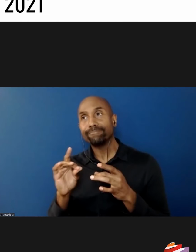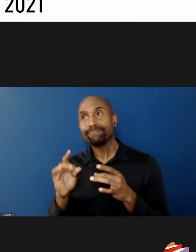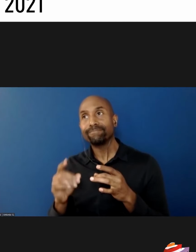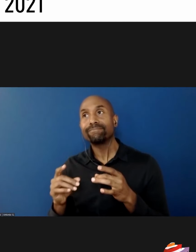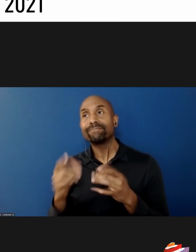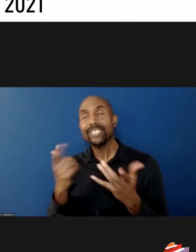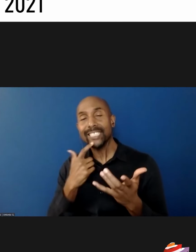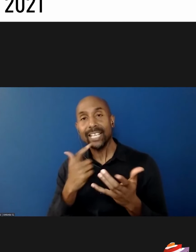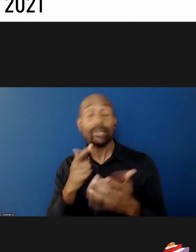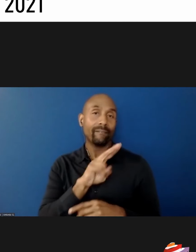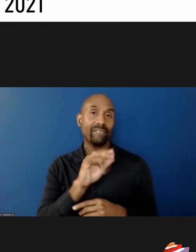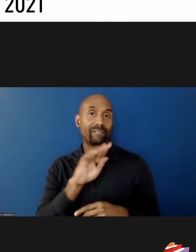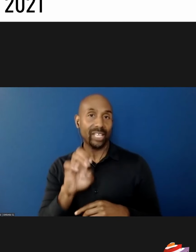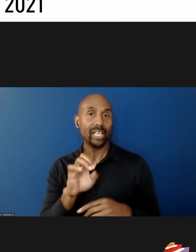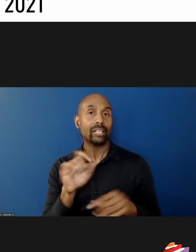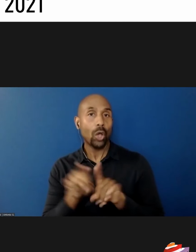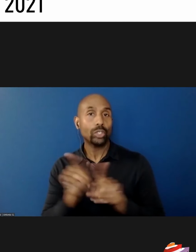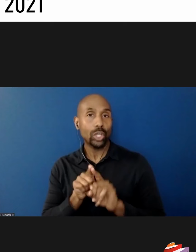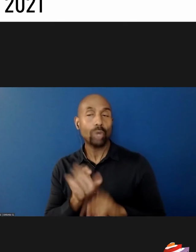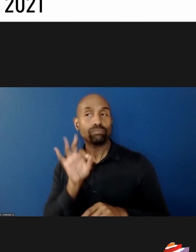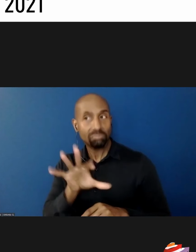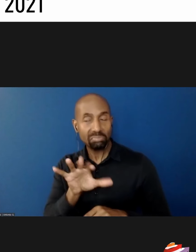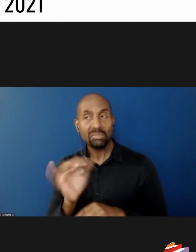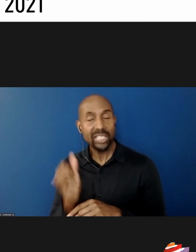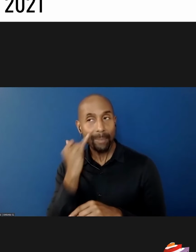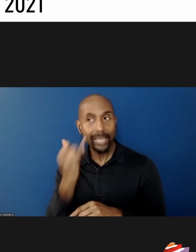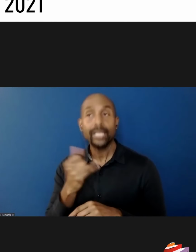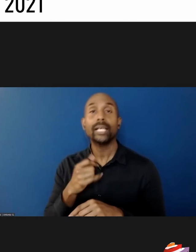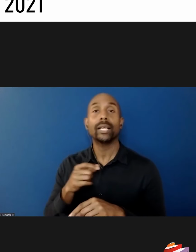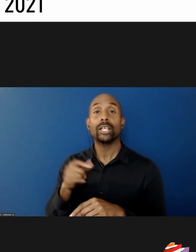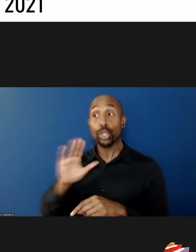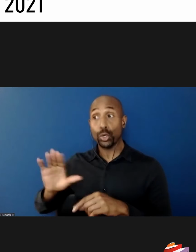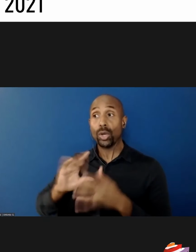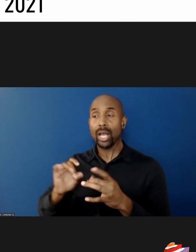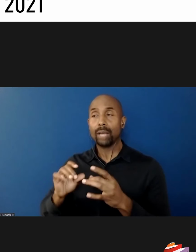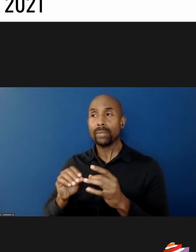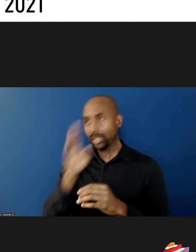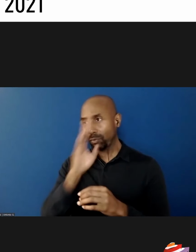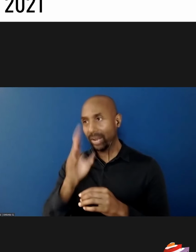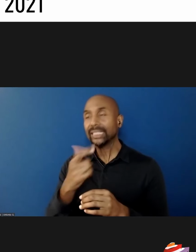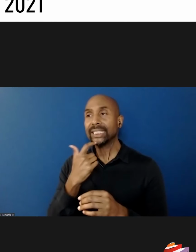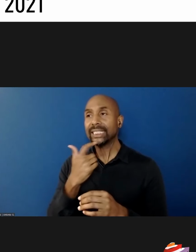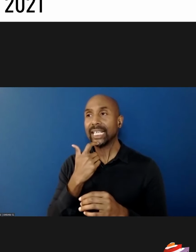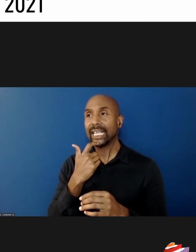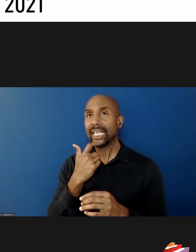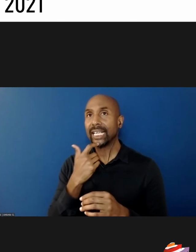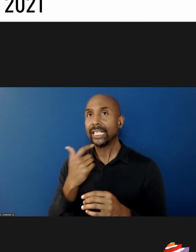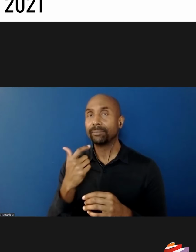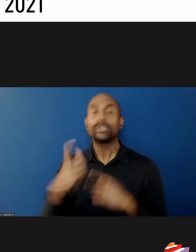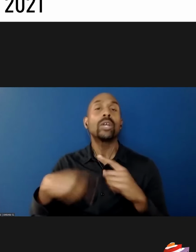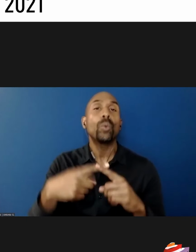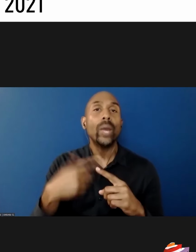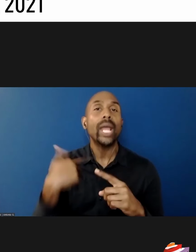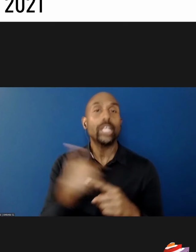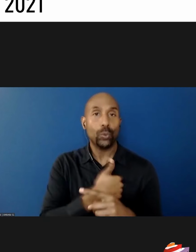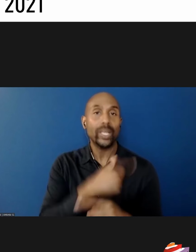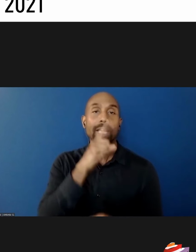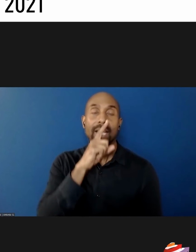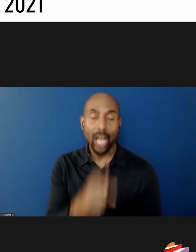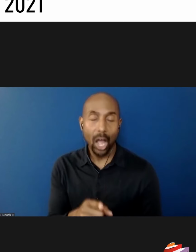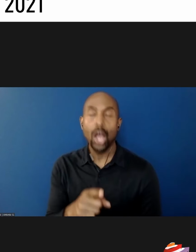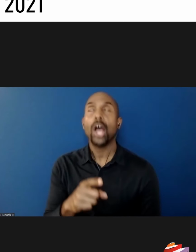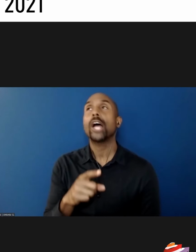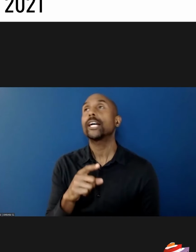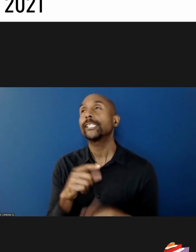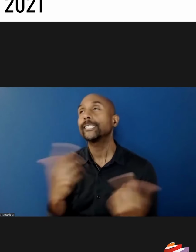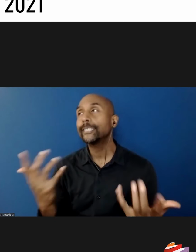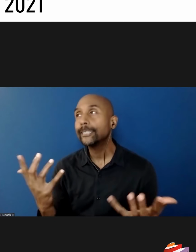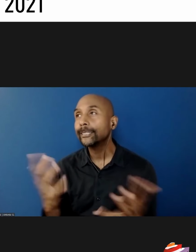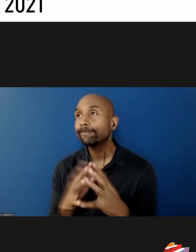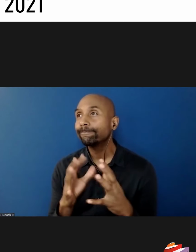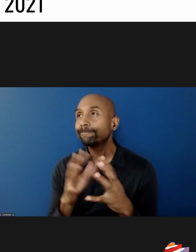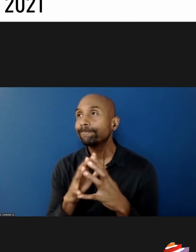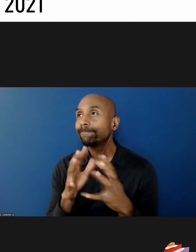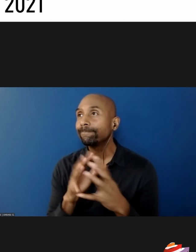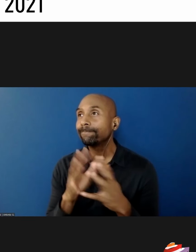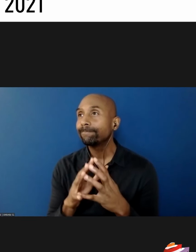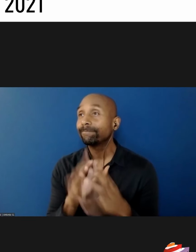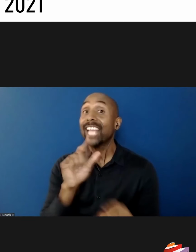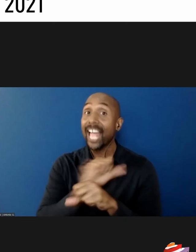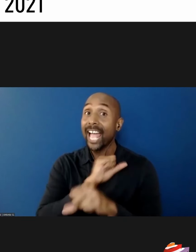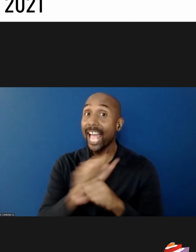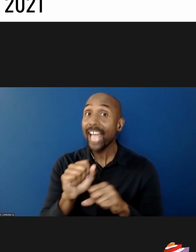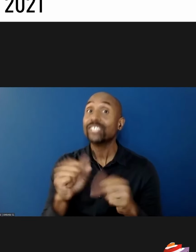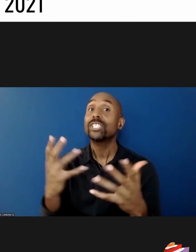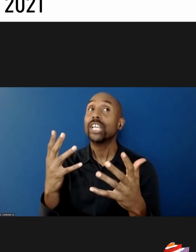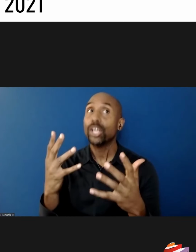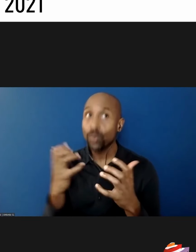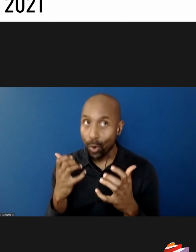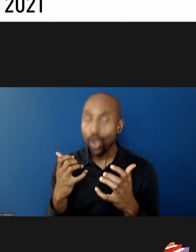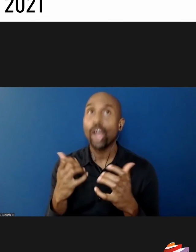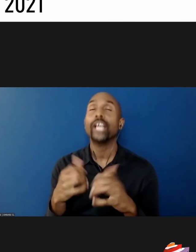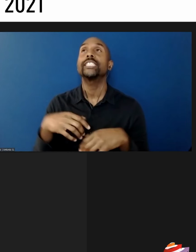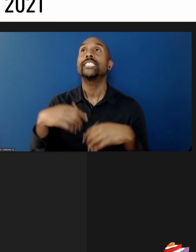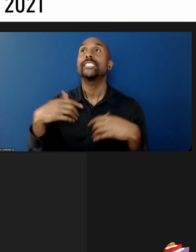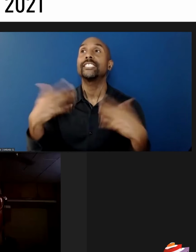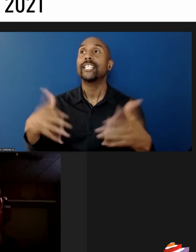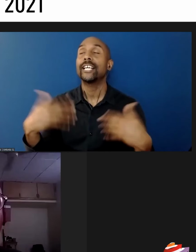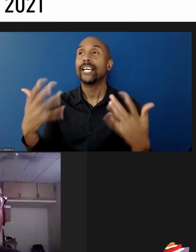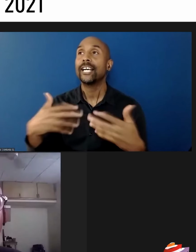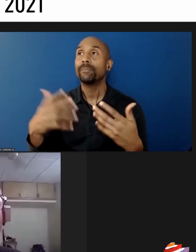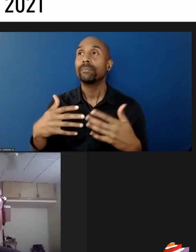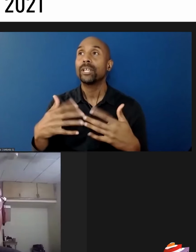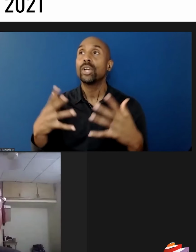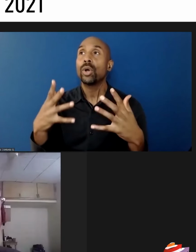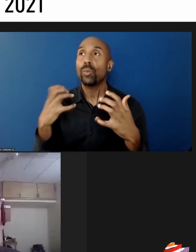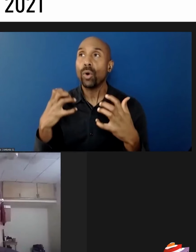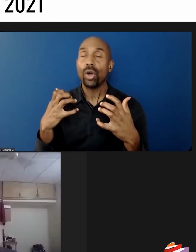to, is, you know, when we are really meaning to actively meaning to support Black disabled